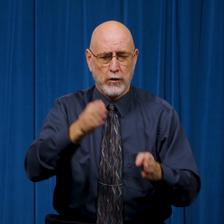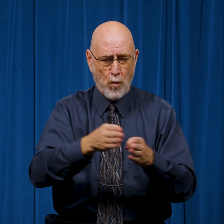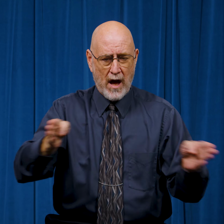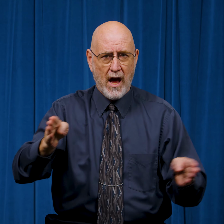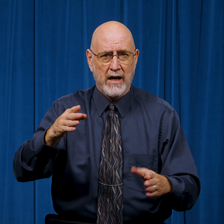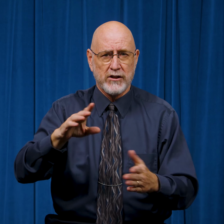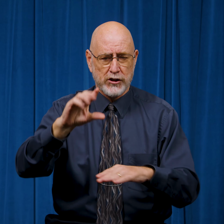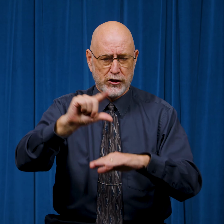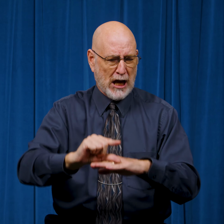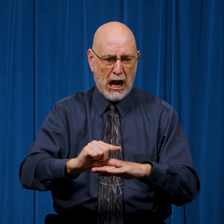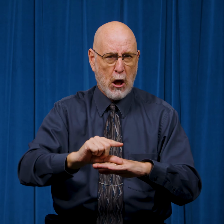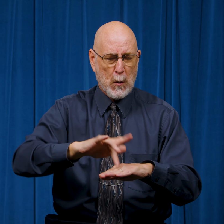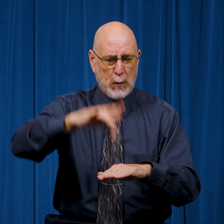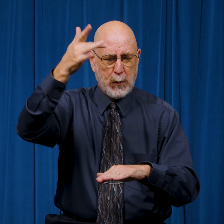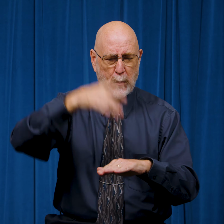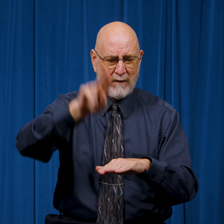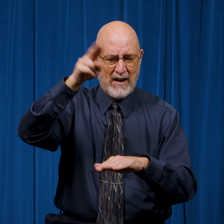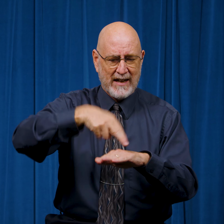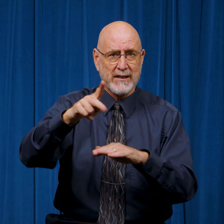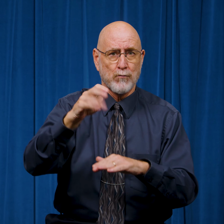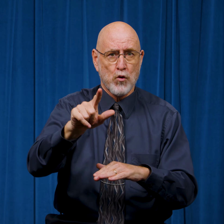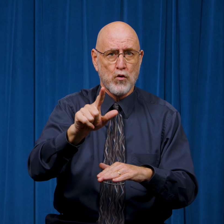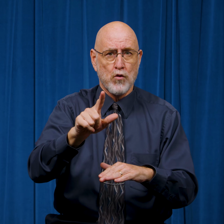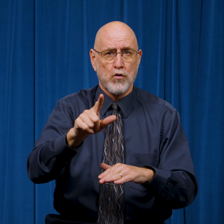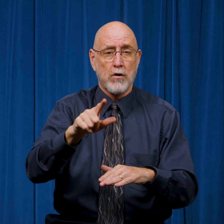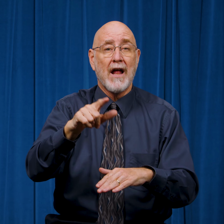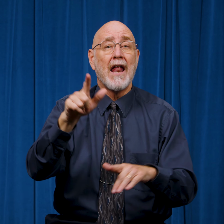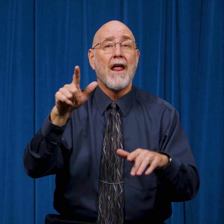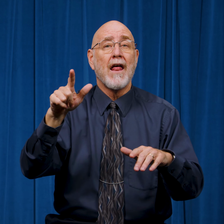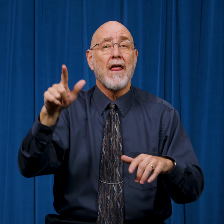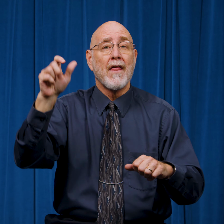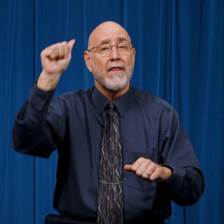that ends near the steps going to the Lincoln Memorial.